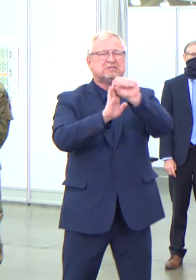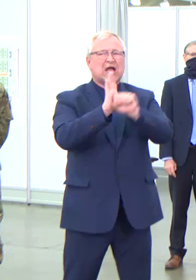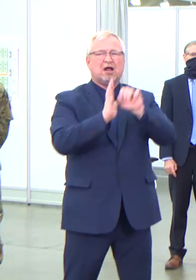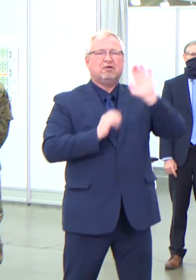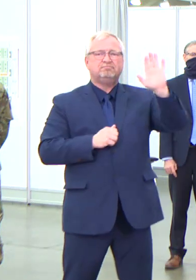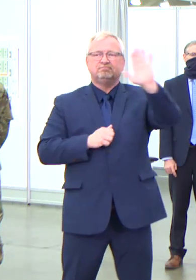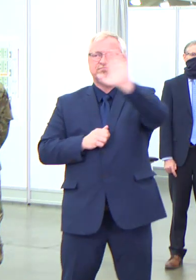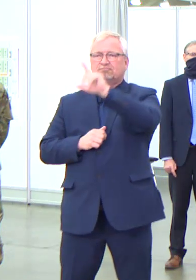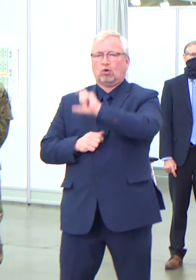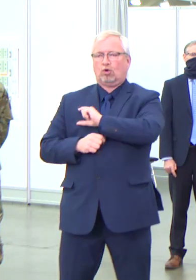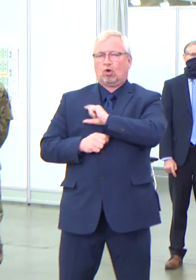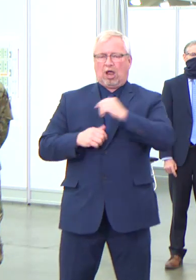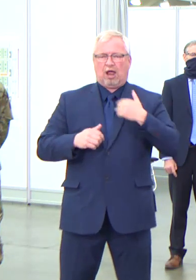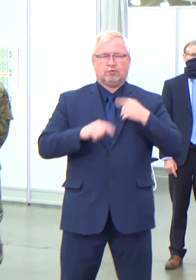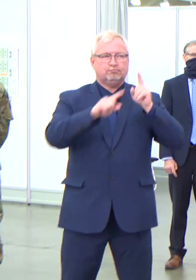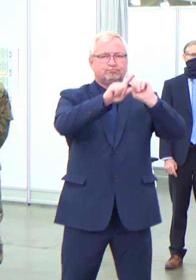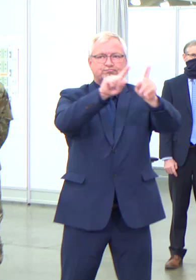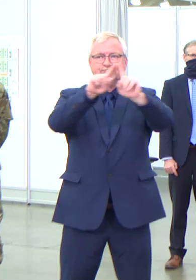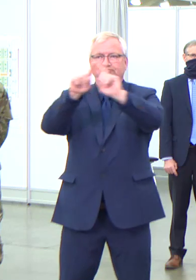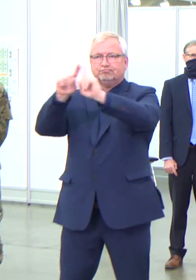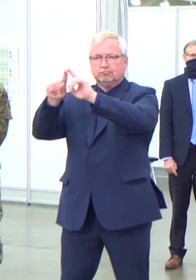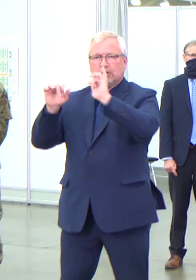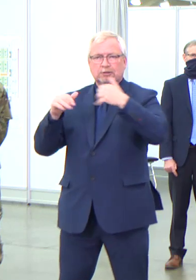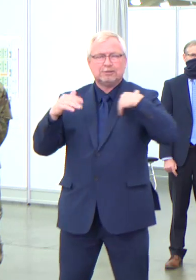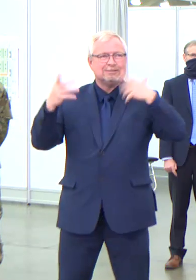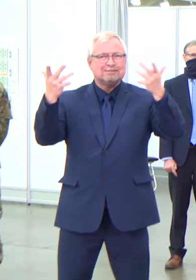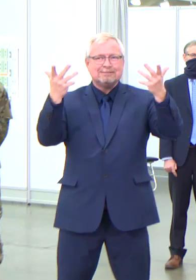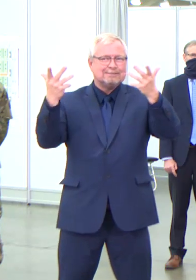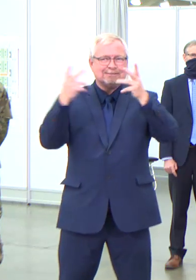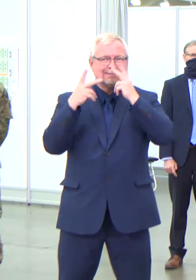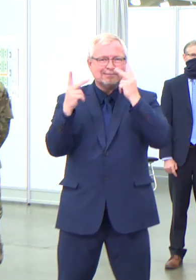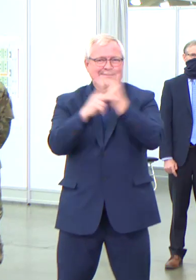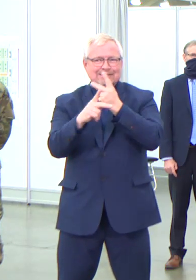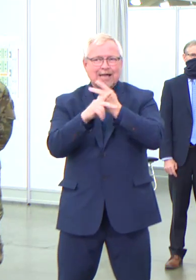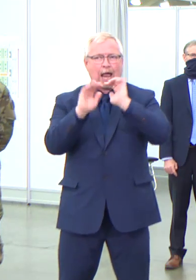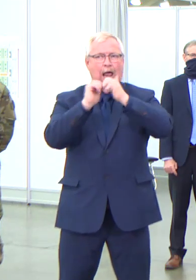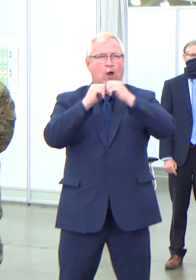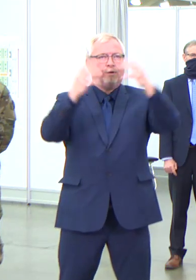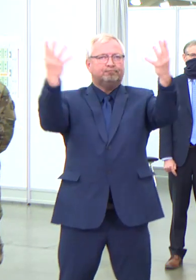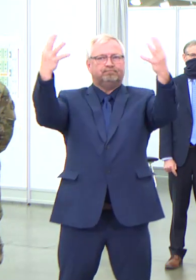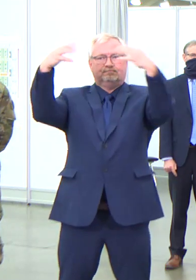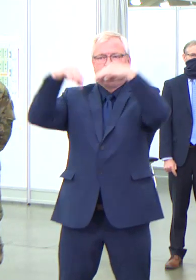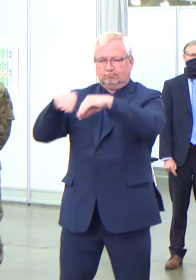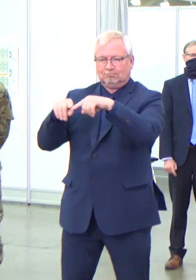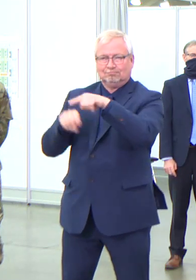state law enforcement agencies are continuing their increased assignments and visibility patrols in Baltimore City.